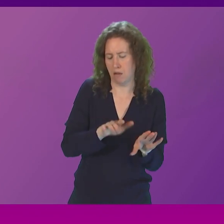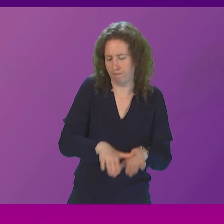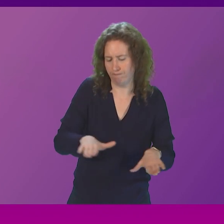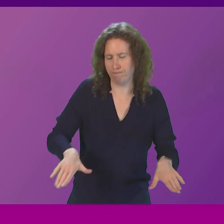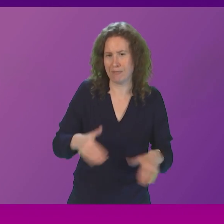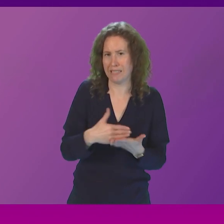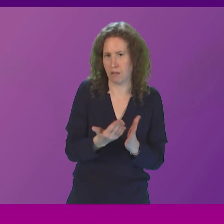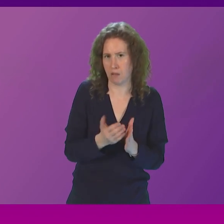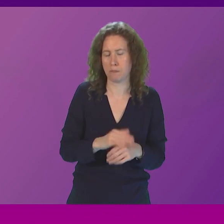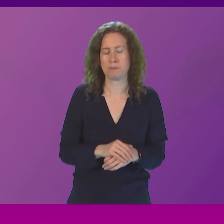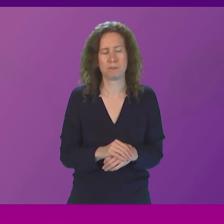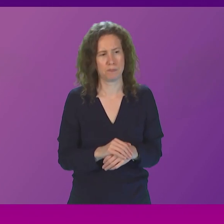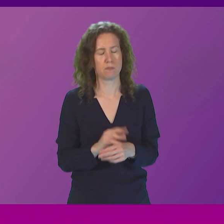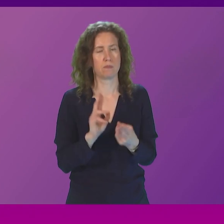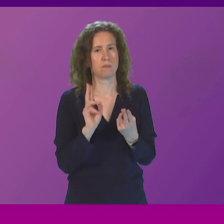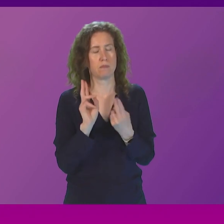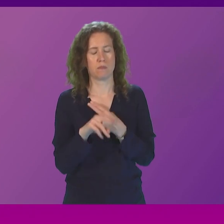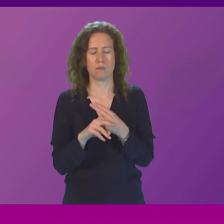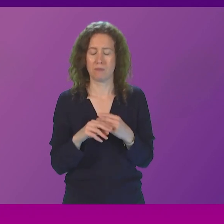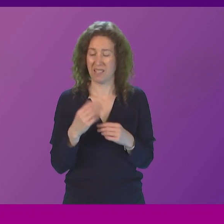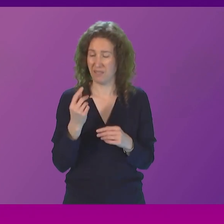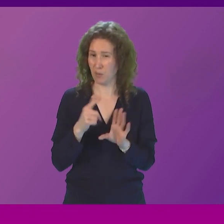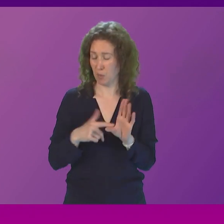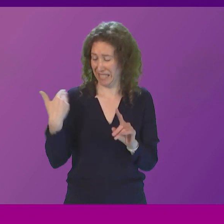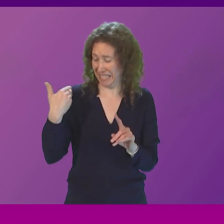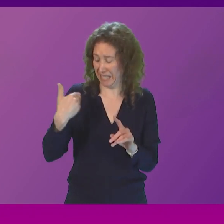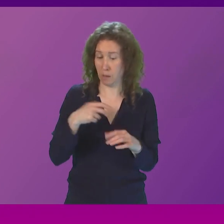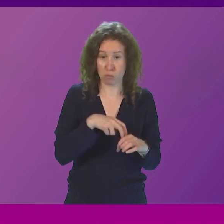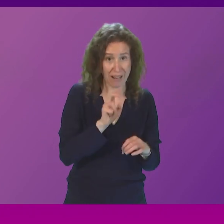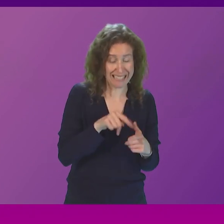The unprecedented pressures of the past few years, including Brexit, the Covid pandemic